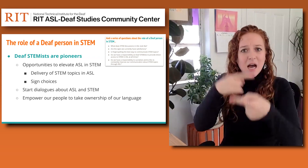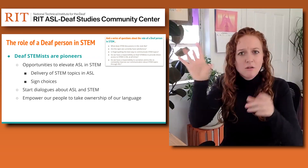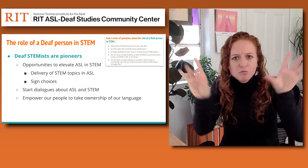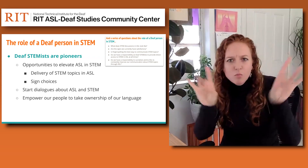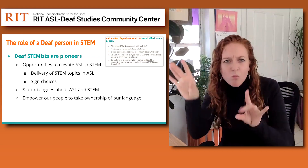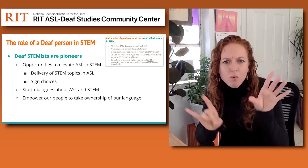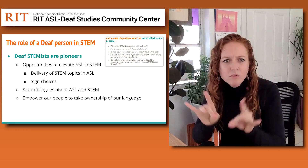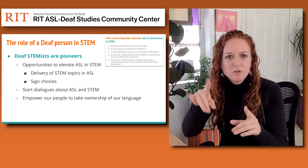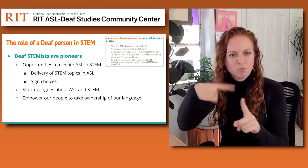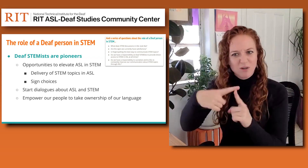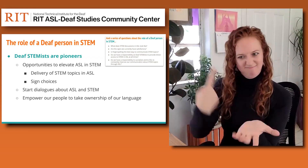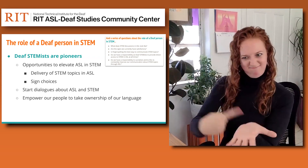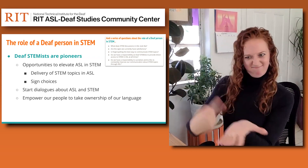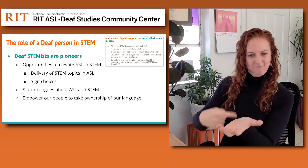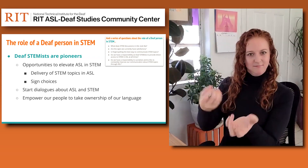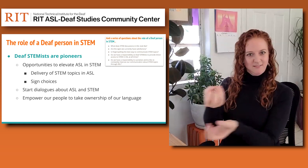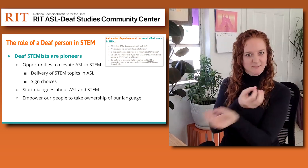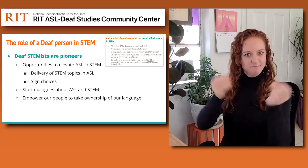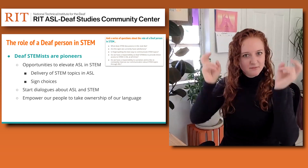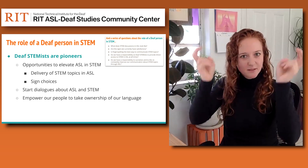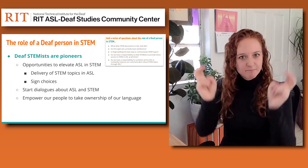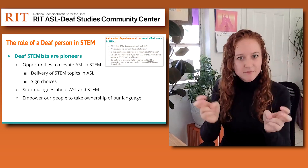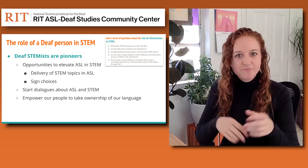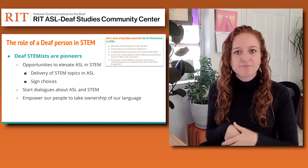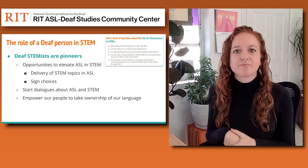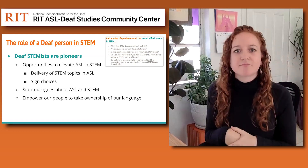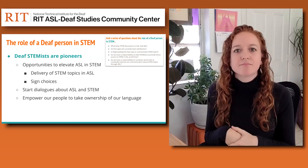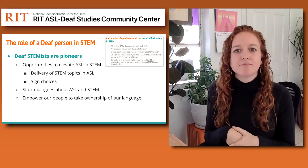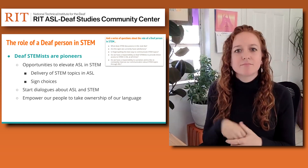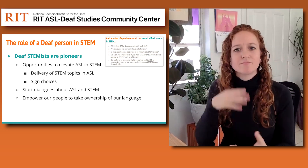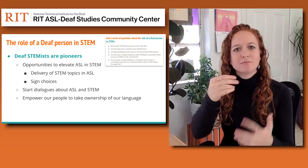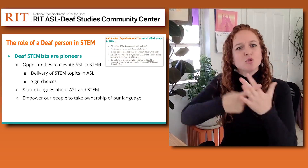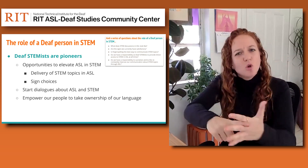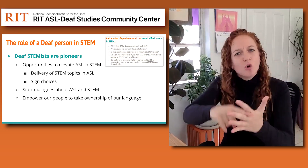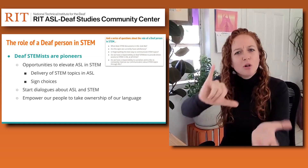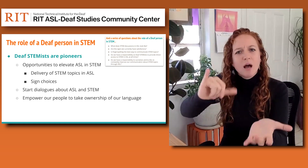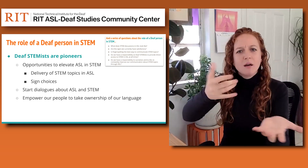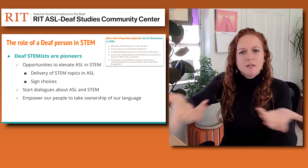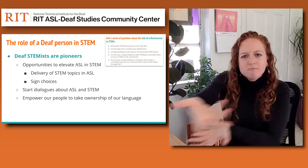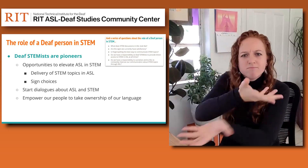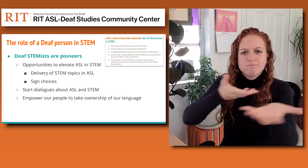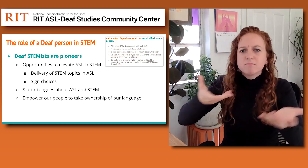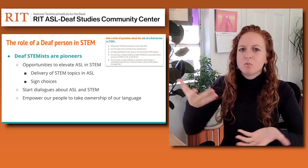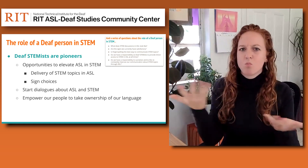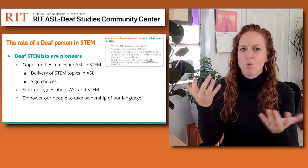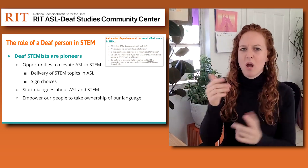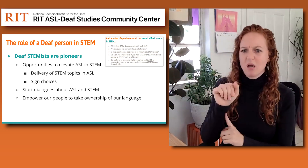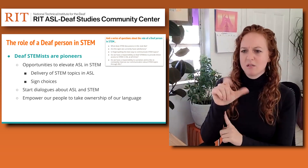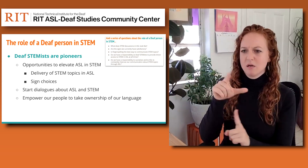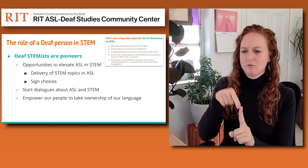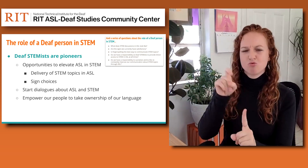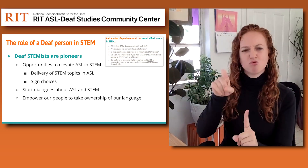We have to think about sign choices and talk about STEM issues. That conversation has to happen in ASL,